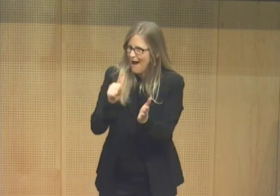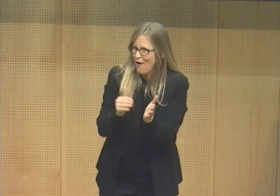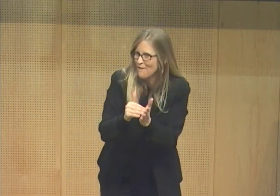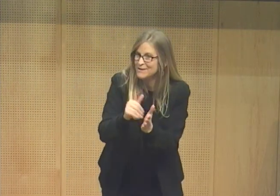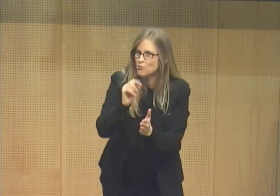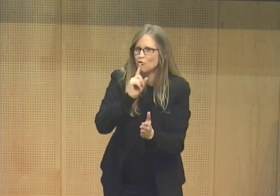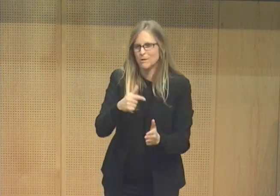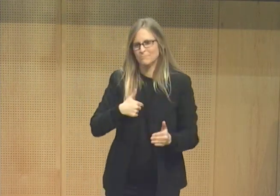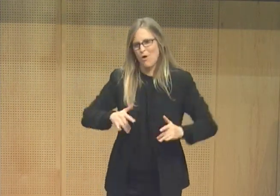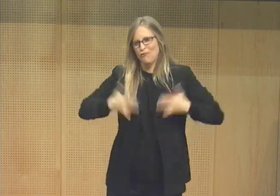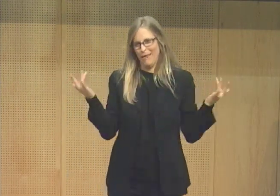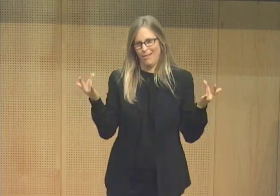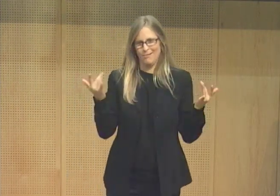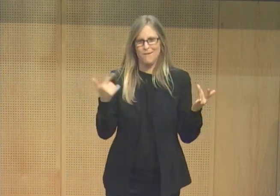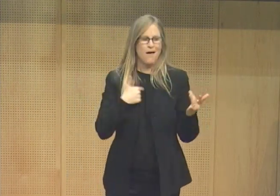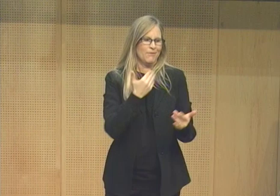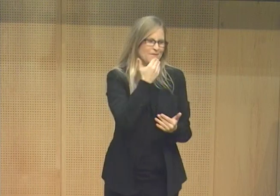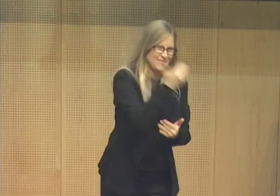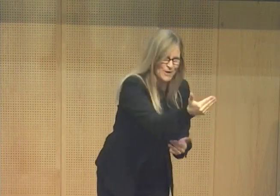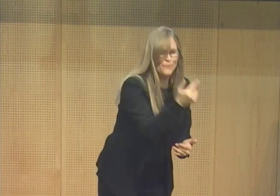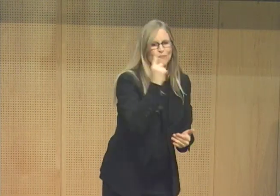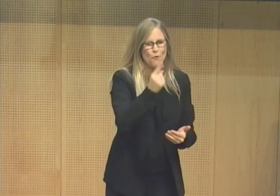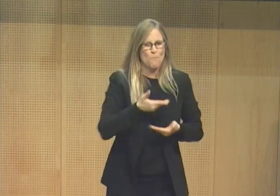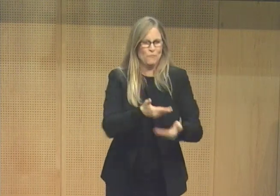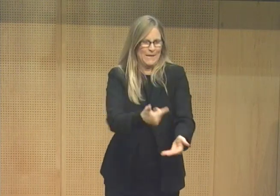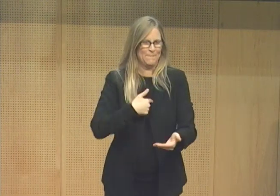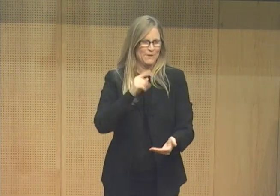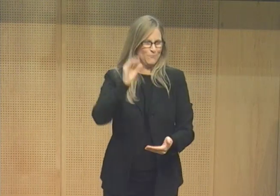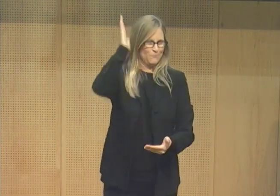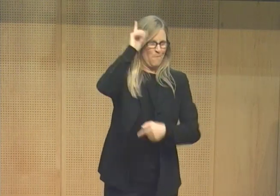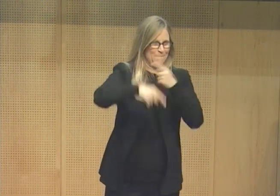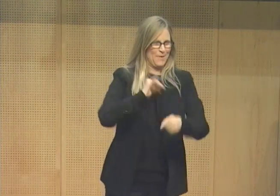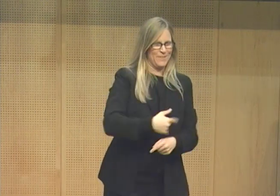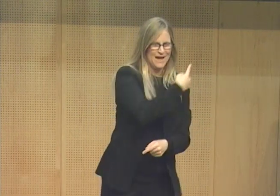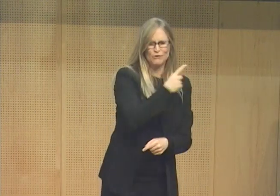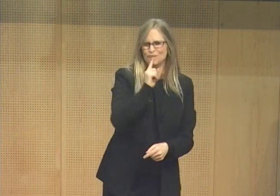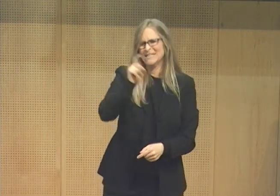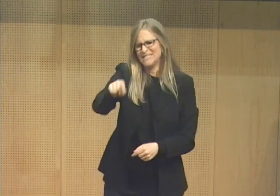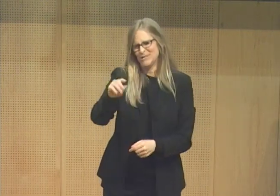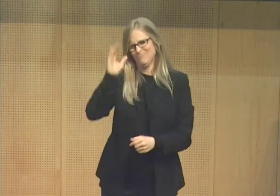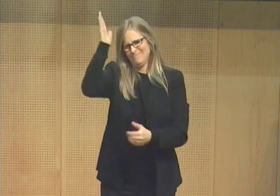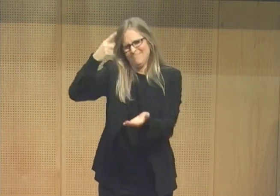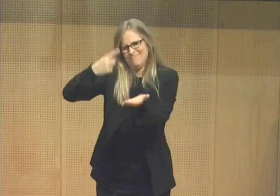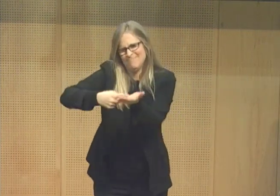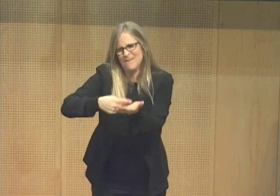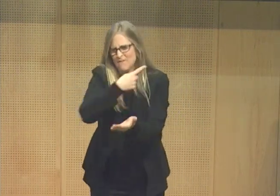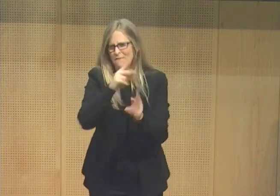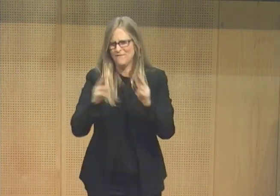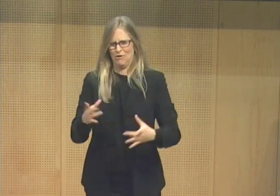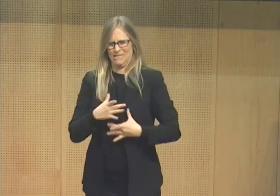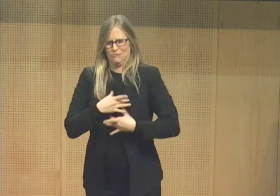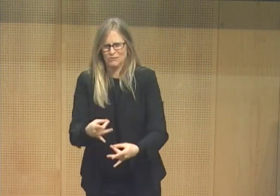So I'm thrilled to be invited here today to talk about my dissertation work. I think it's very interesting work,